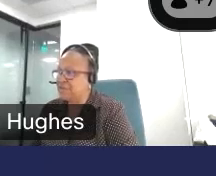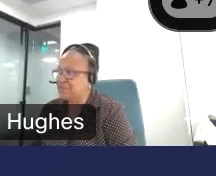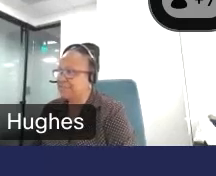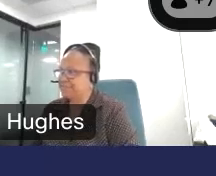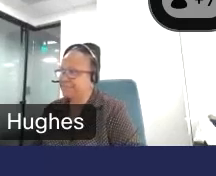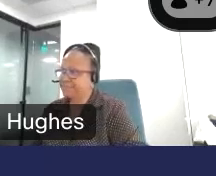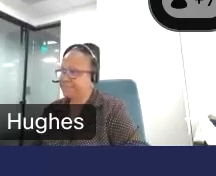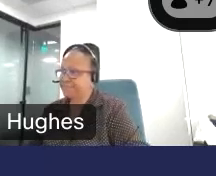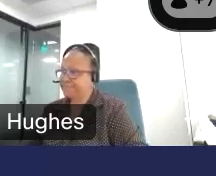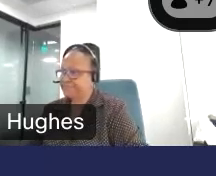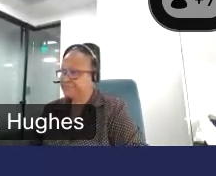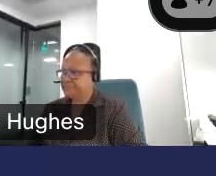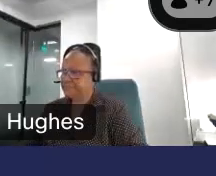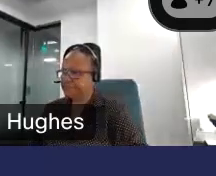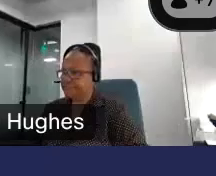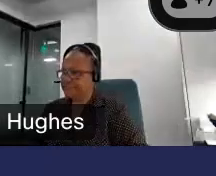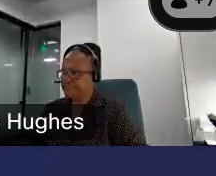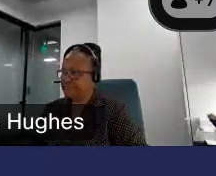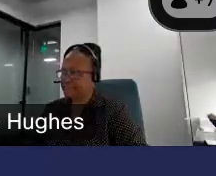Thank you.